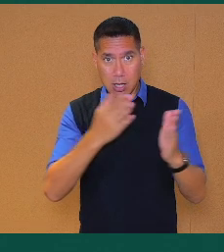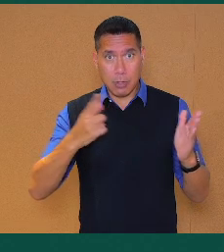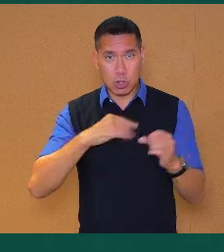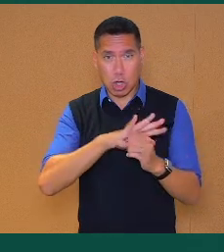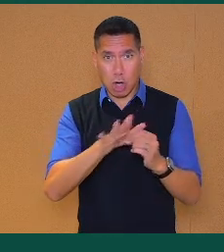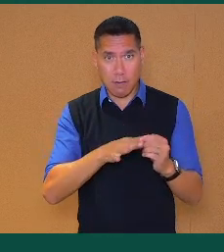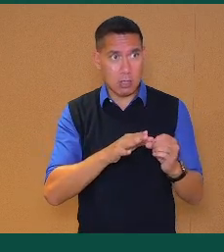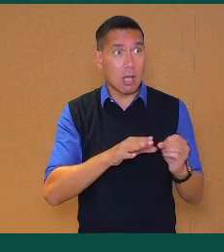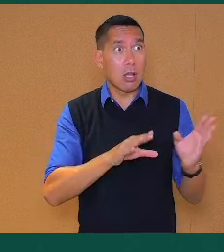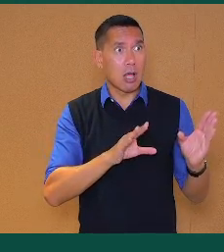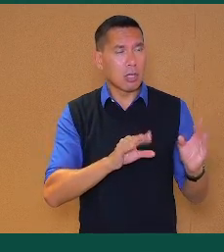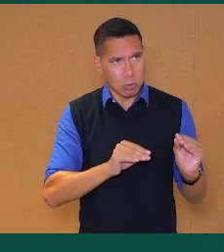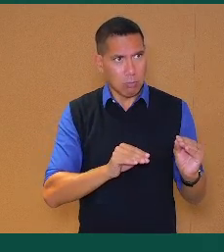strategies, tools and resources to support good study habits,